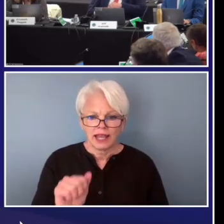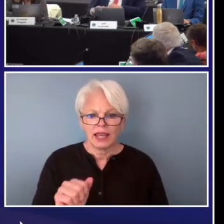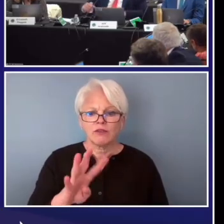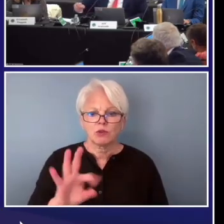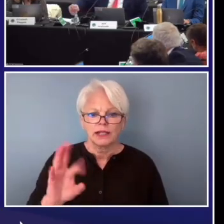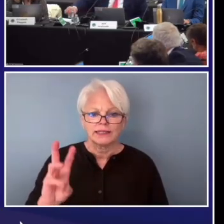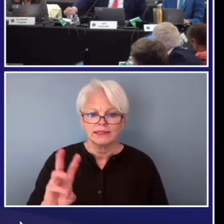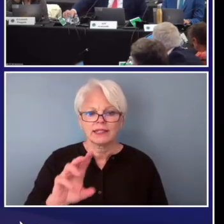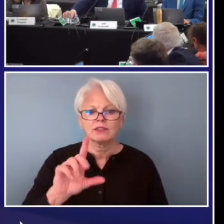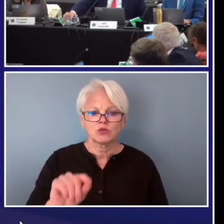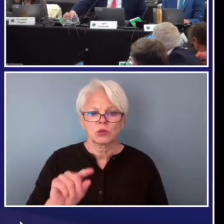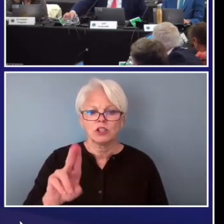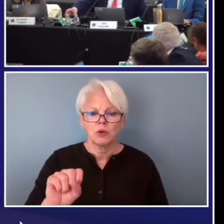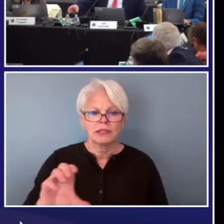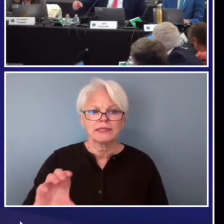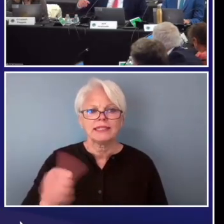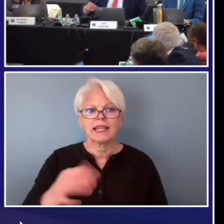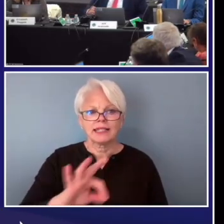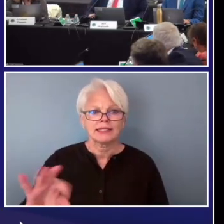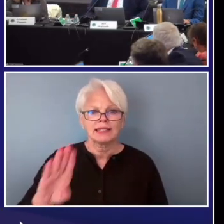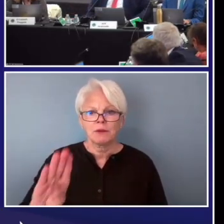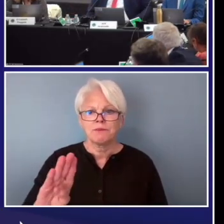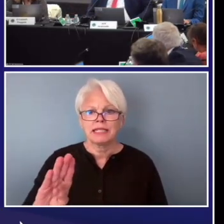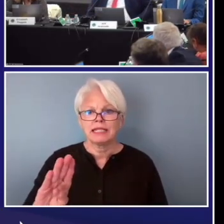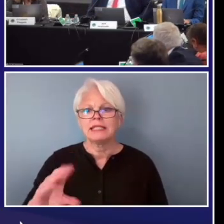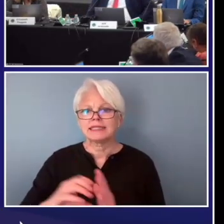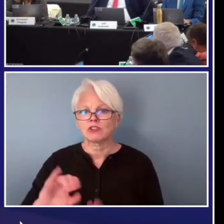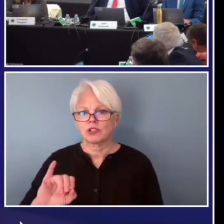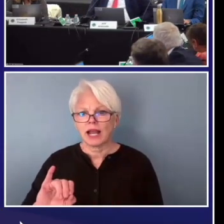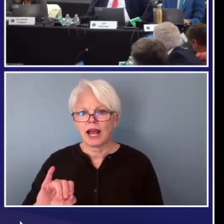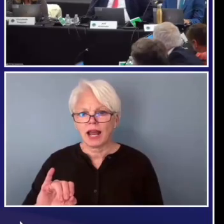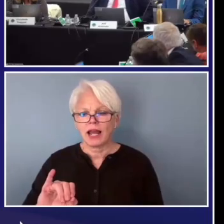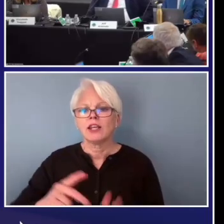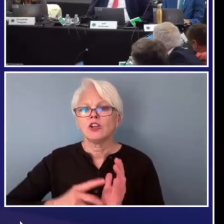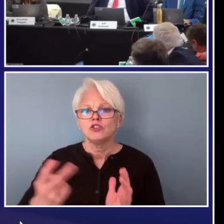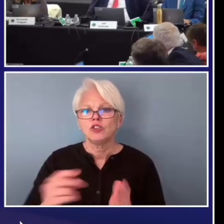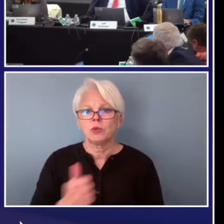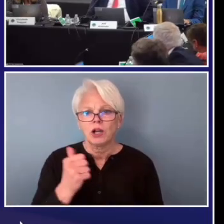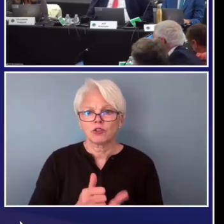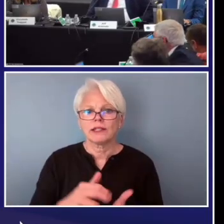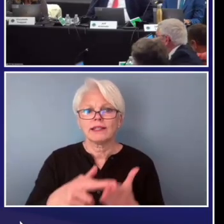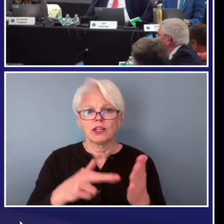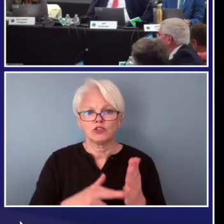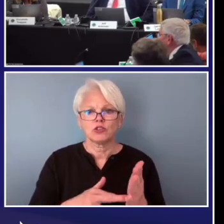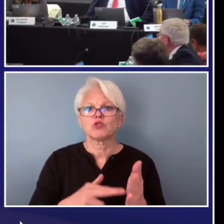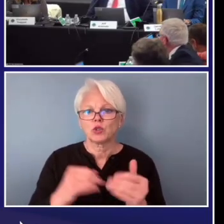1099B, section I, the dual accreditation rule, and that at the end of that, you are required.